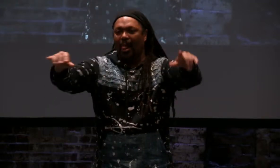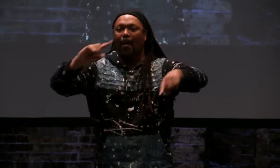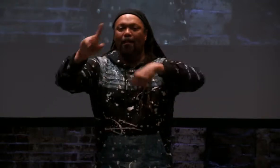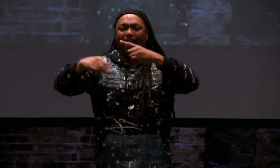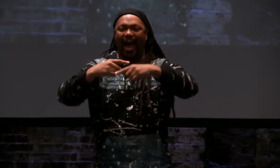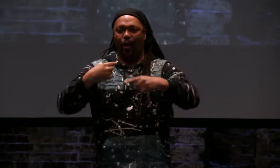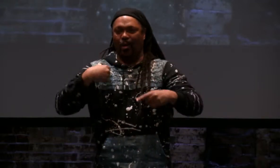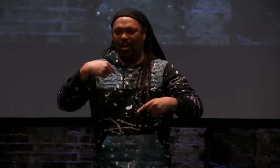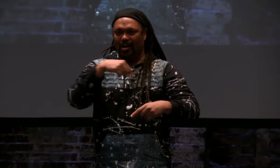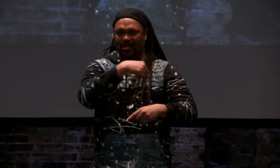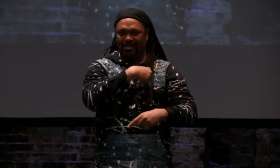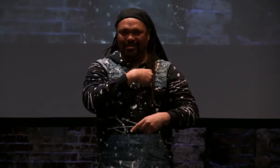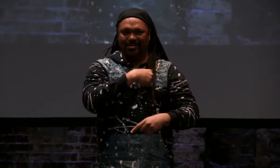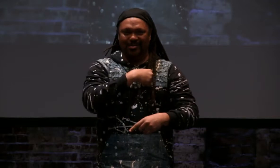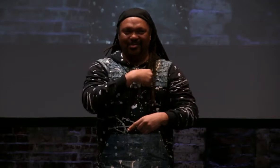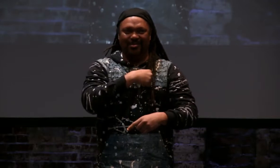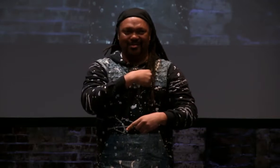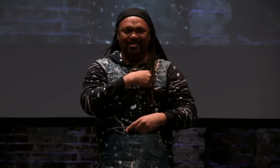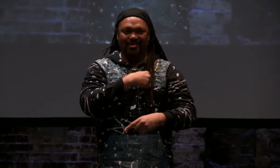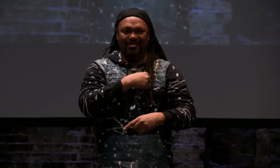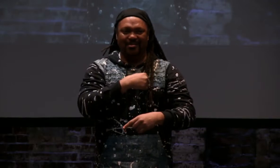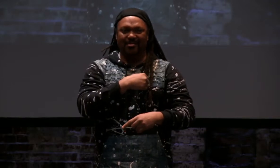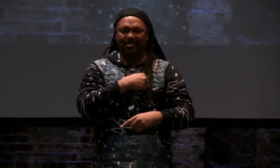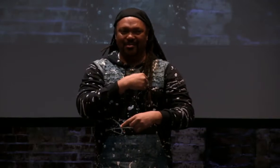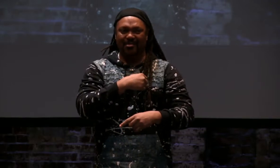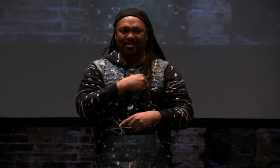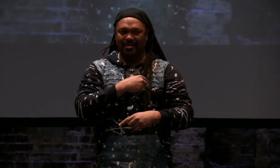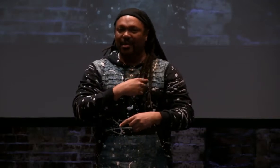who want to be educated about us, what we are doing here.